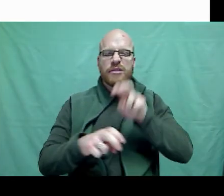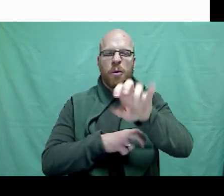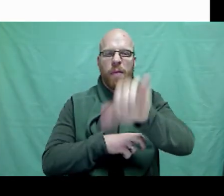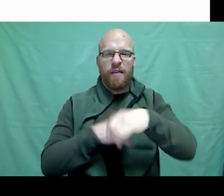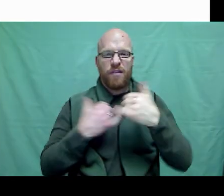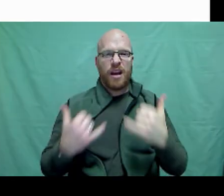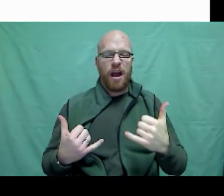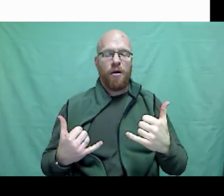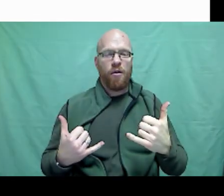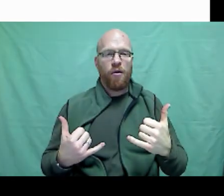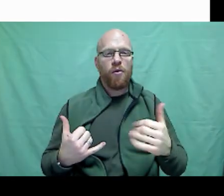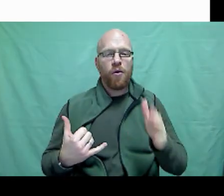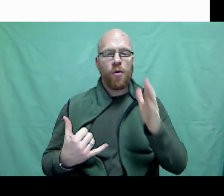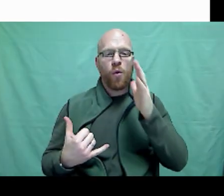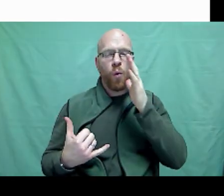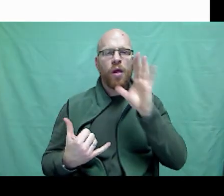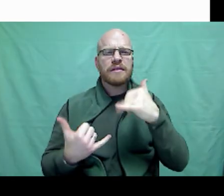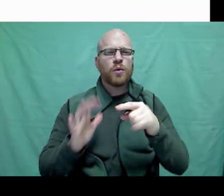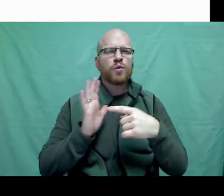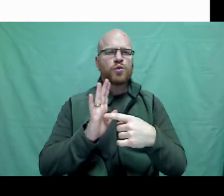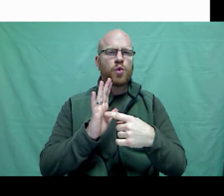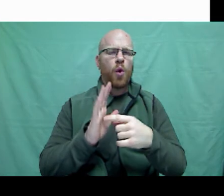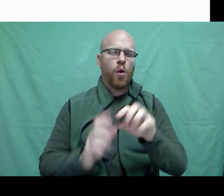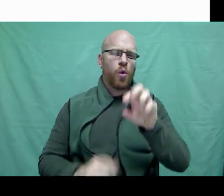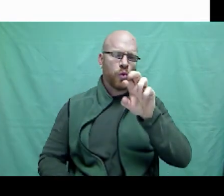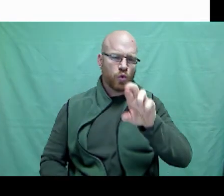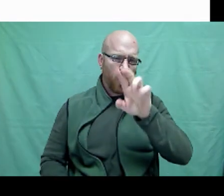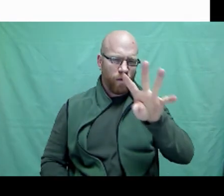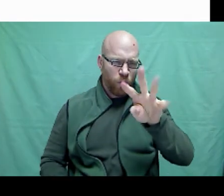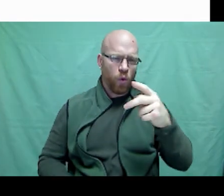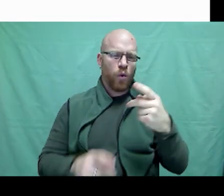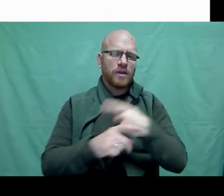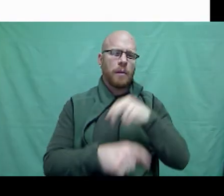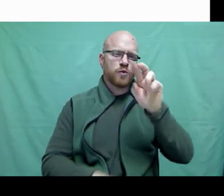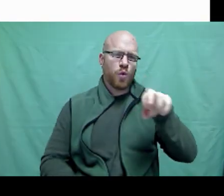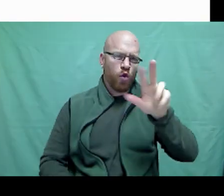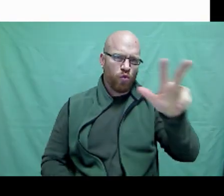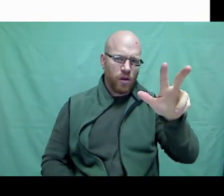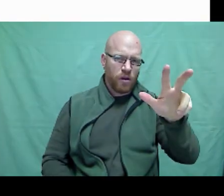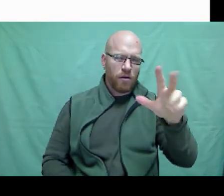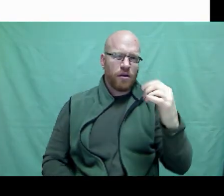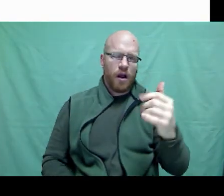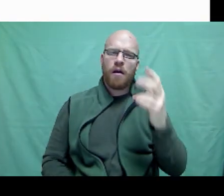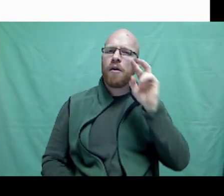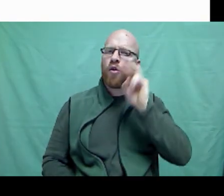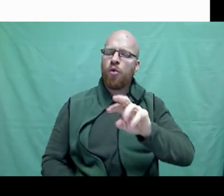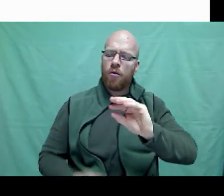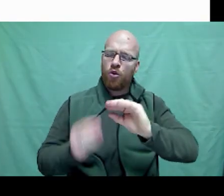Right now I'm not going to write out the full you know, the square root of 4 times 3. I'm going to jump to the square root times the square root.